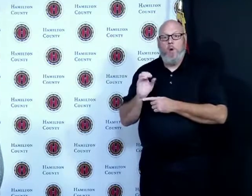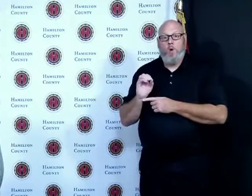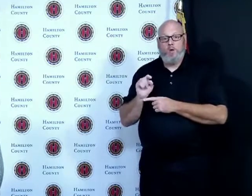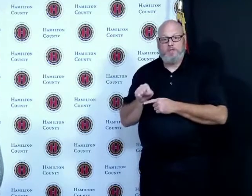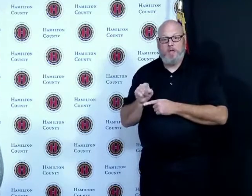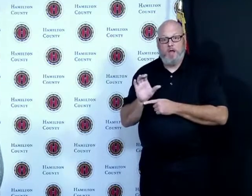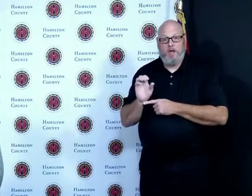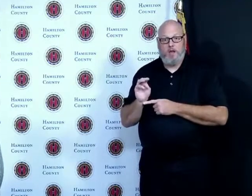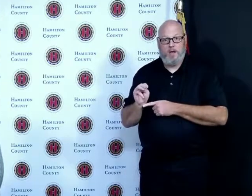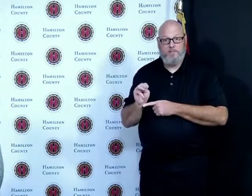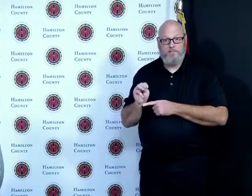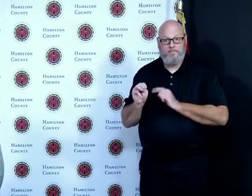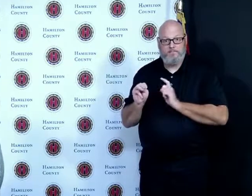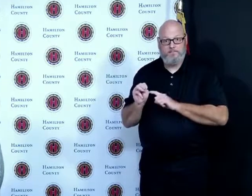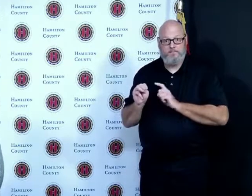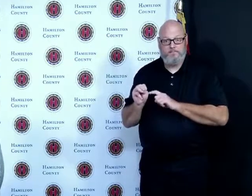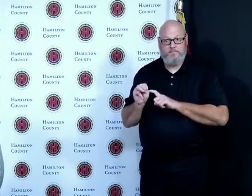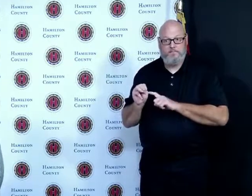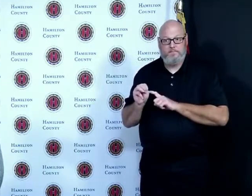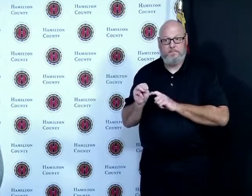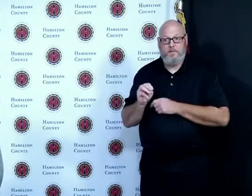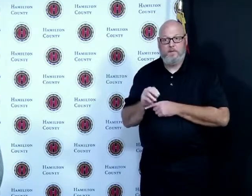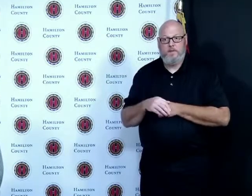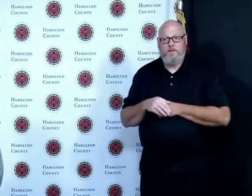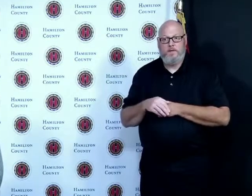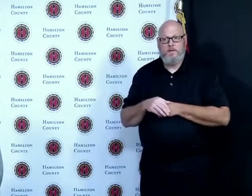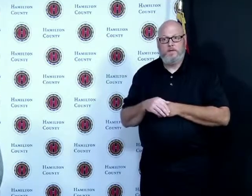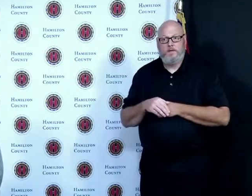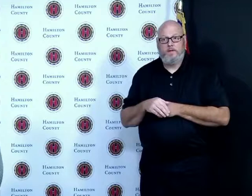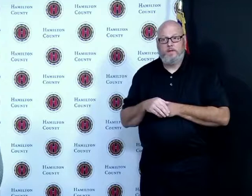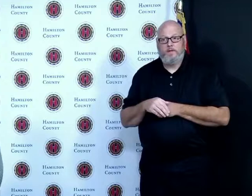frankly we're hearing in in rapid ways and and really not sure how to digest